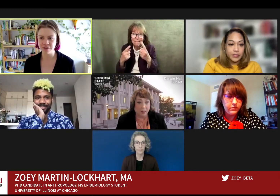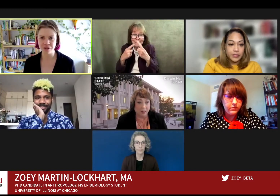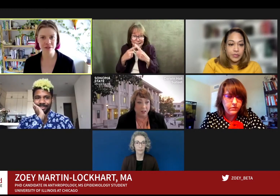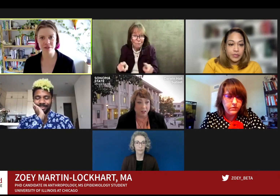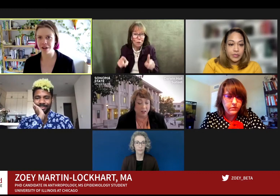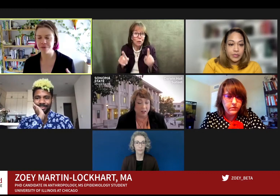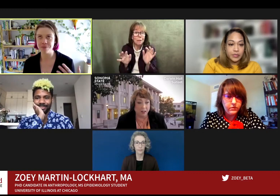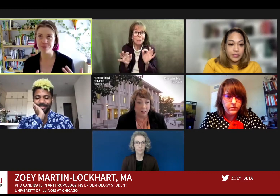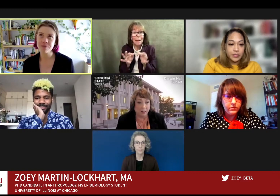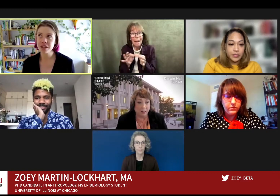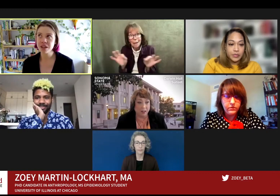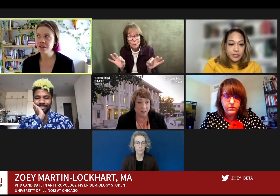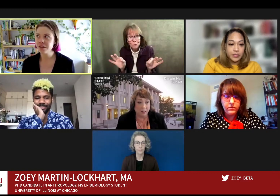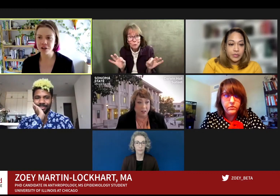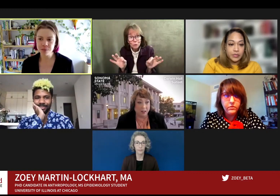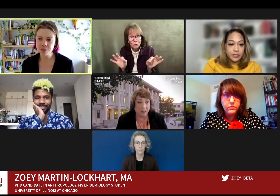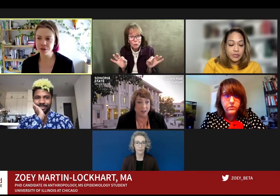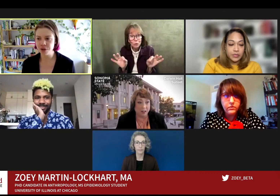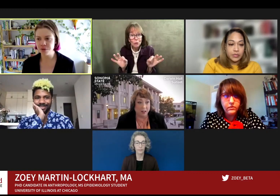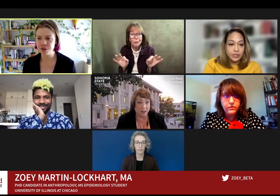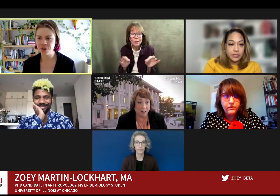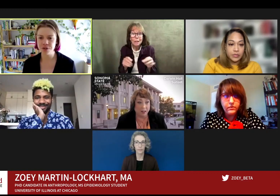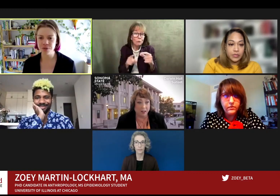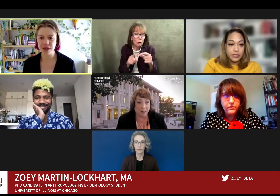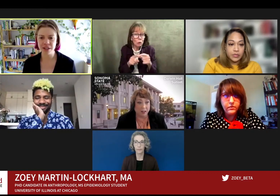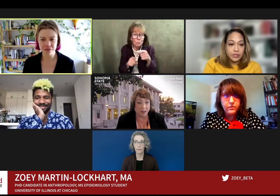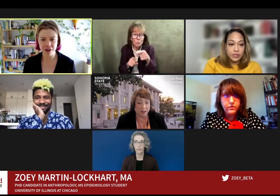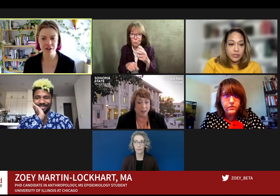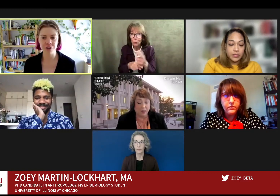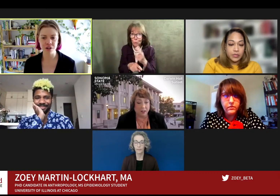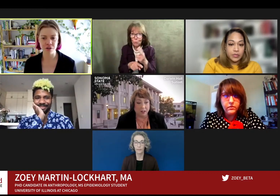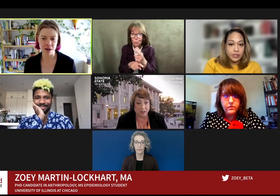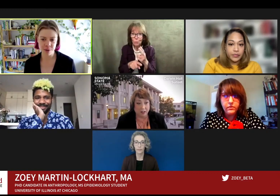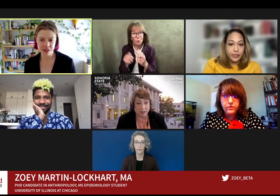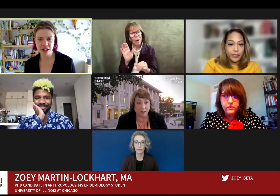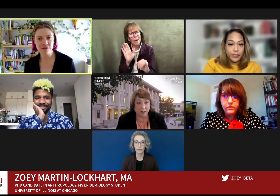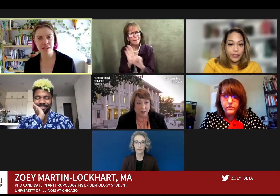terms you use to identify or describe yourselves.